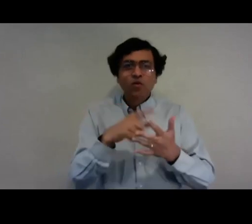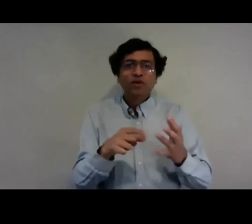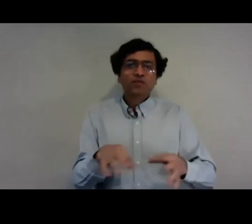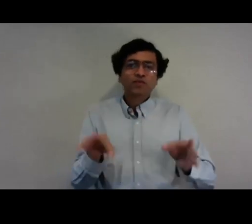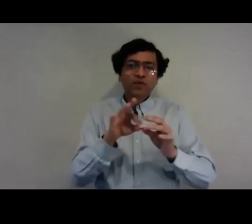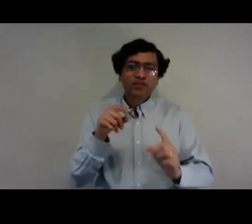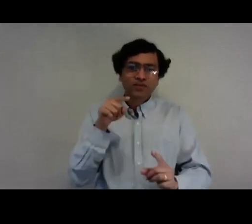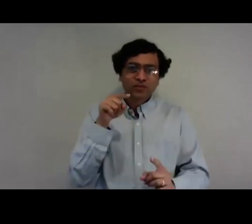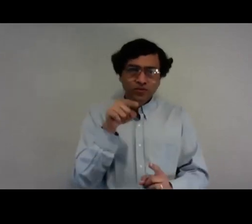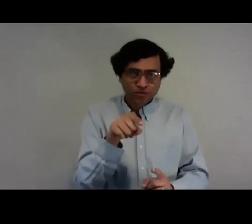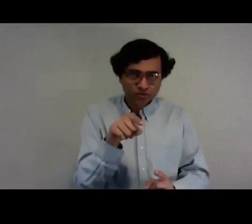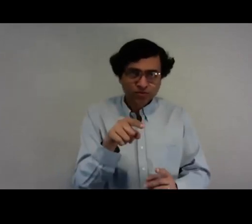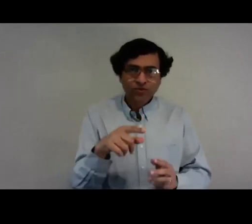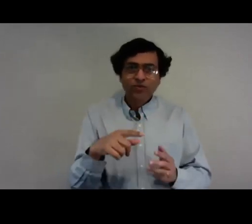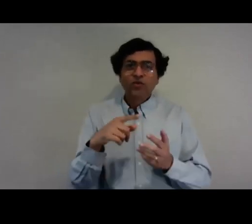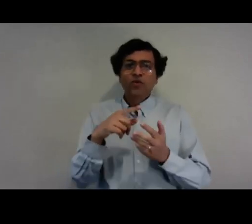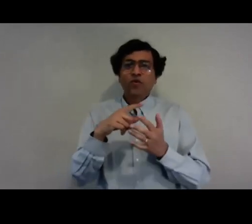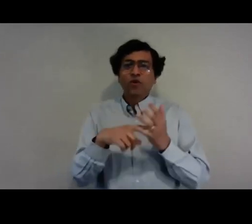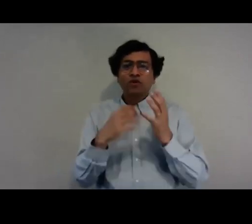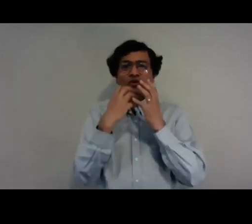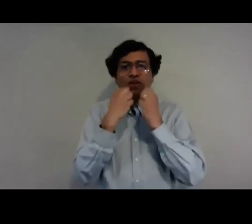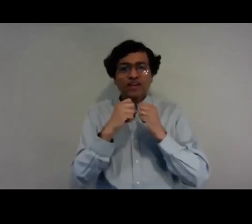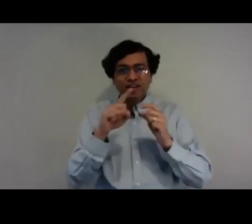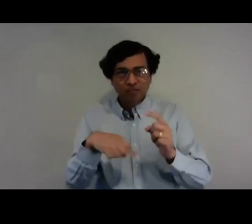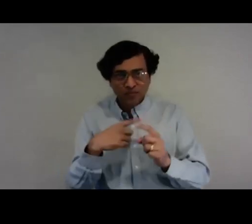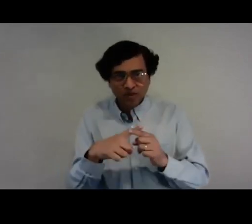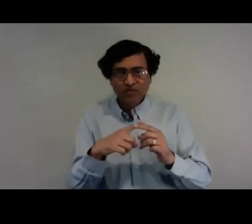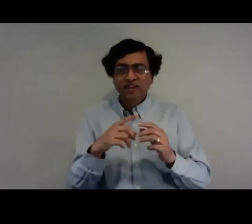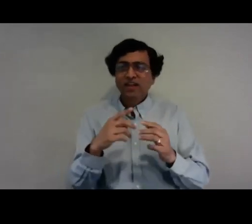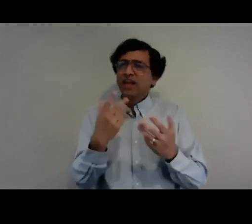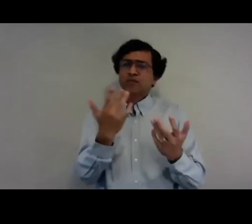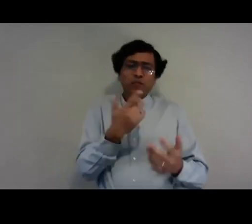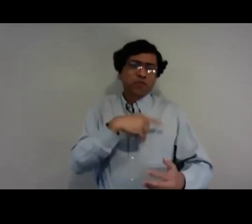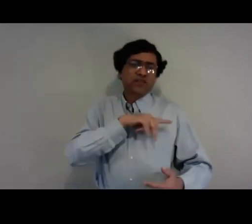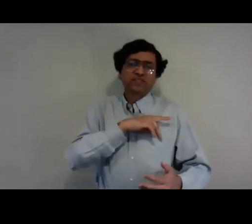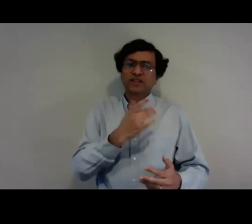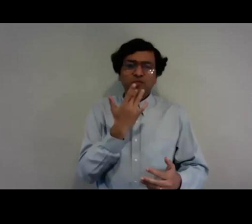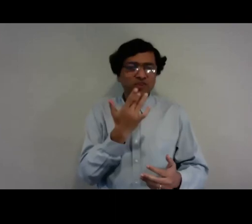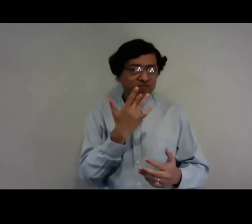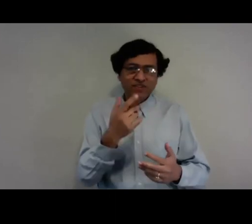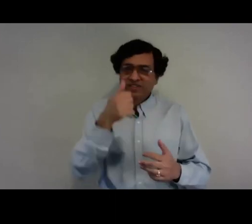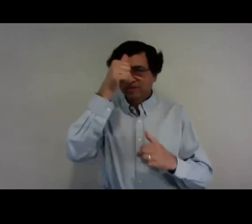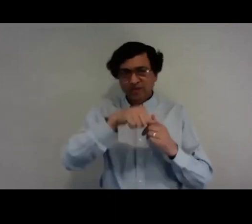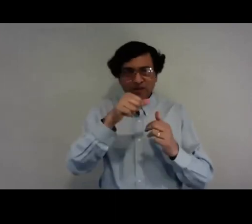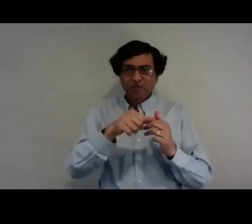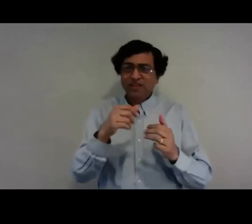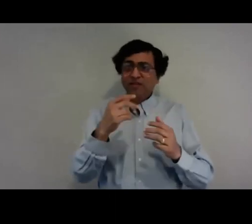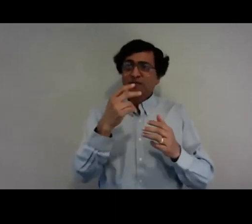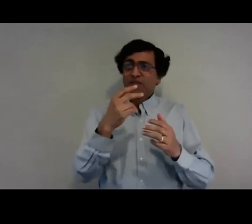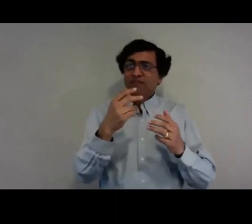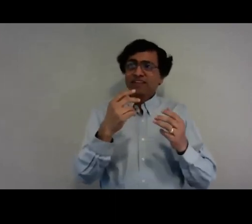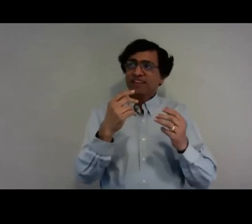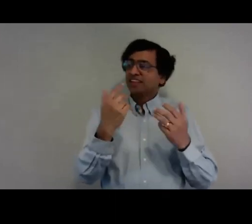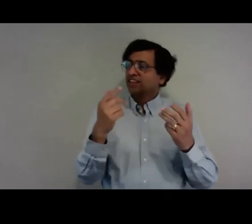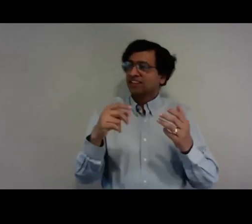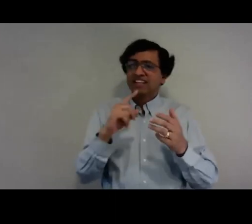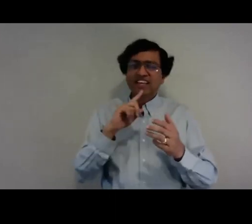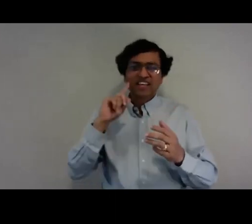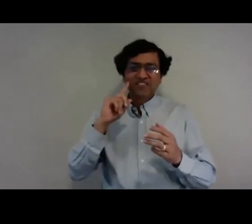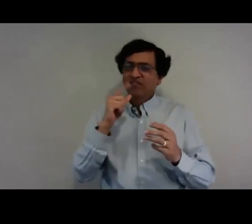going on in the classroom, but there's perhaps more visual noise. So it is about your priorities, about personal preference, about